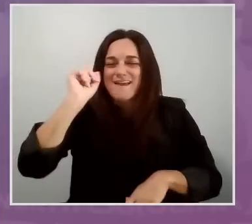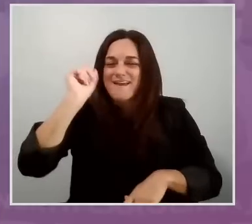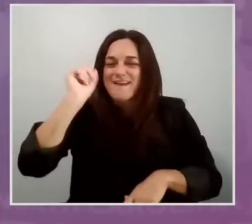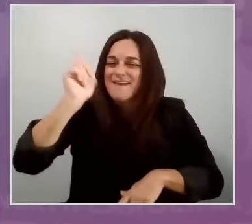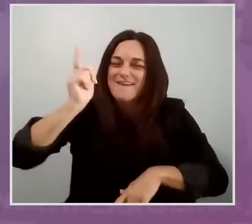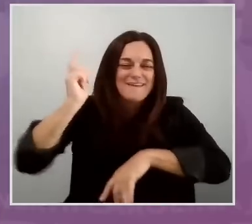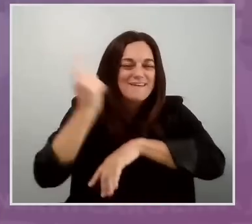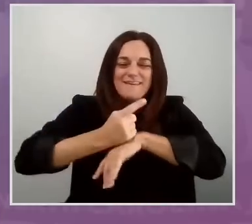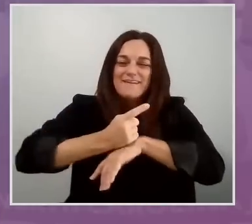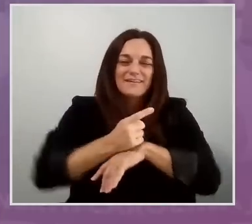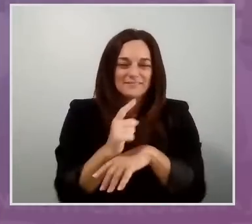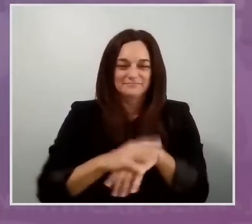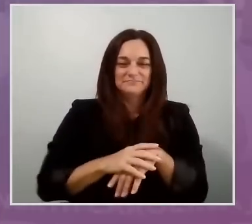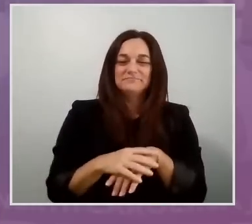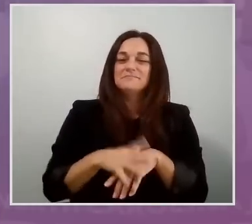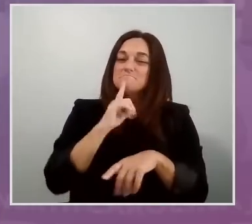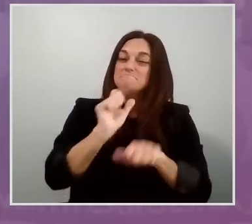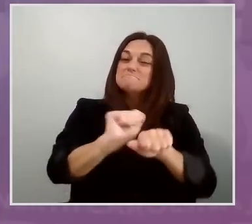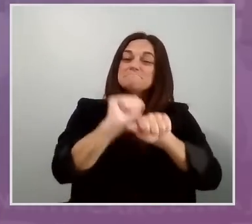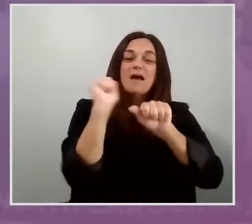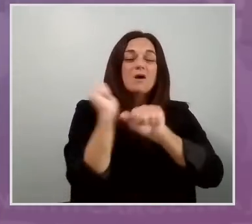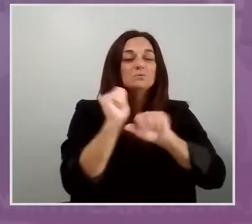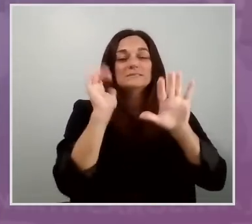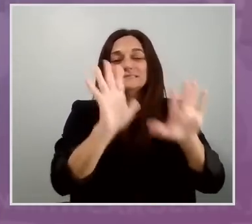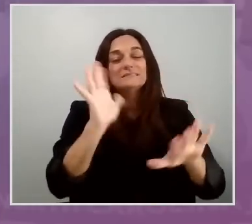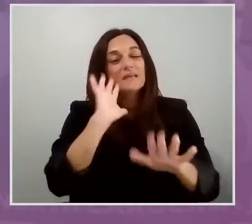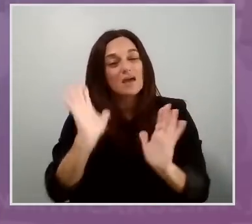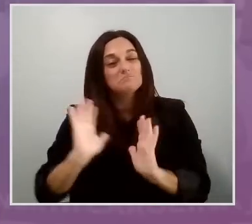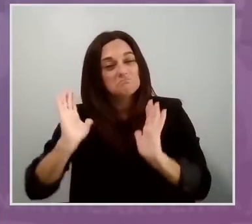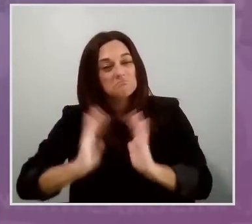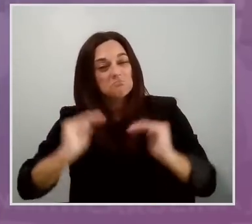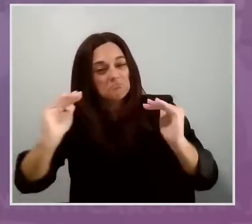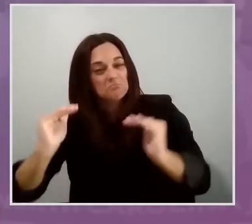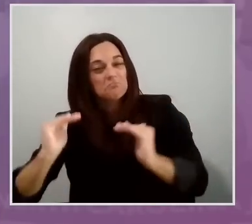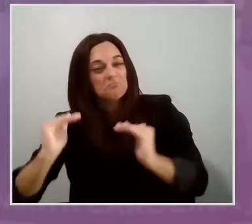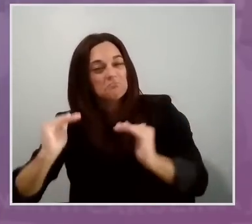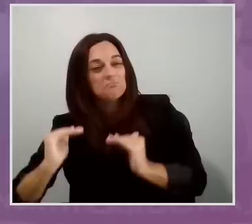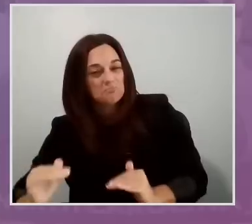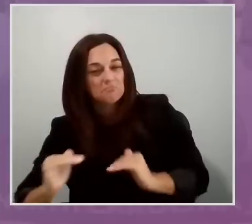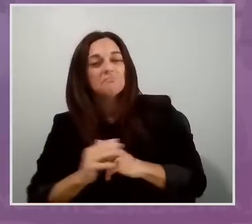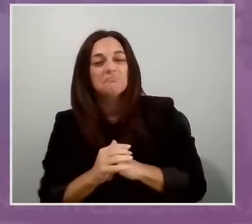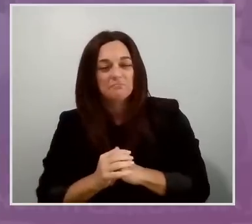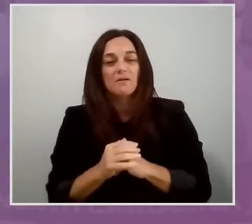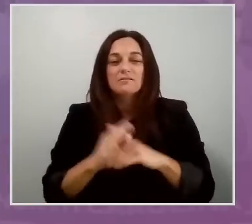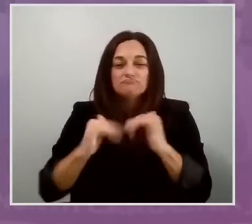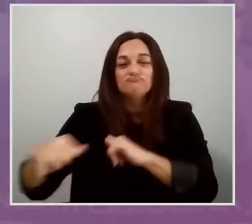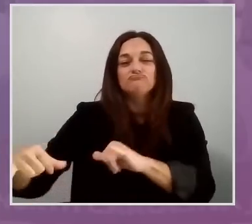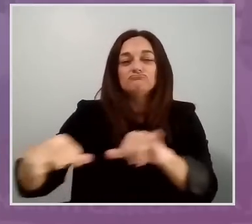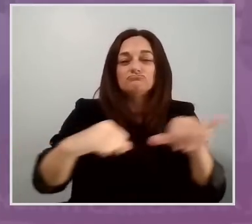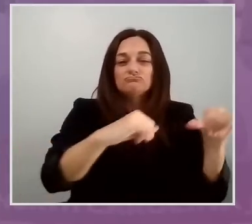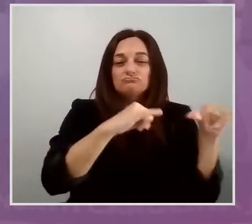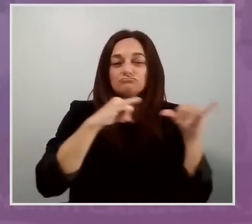THAT ONE DAY MOUNTAINS AND HILLS BE MADE